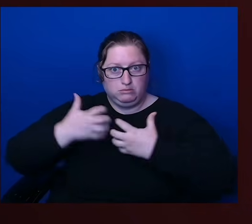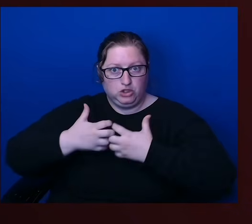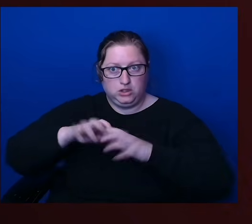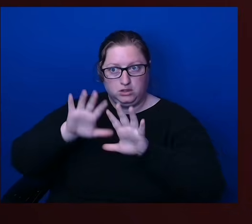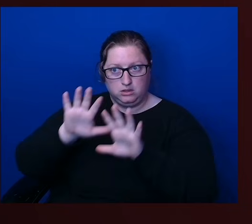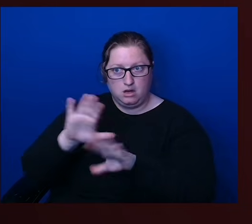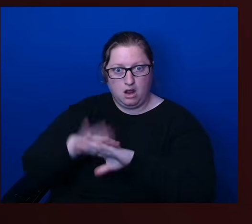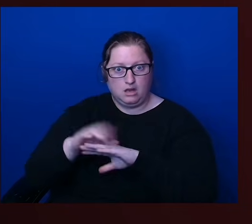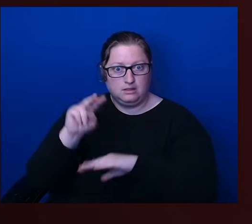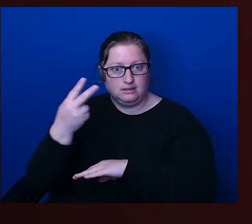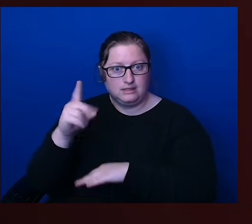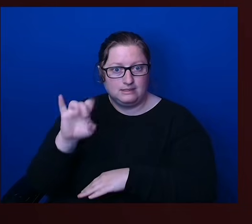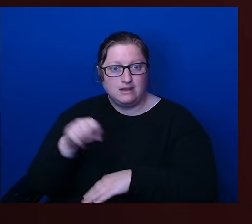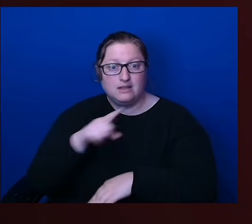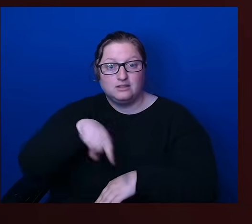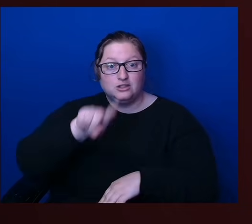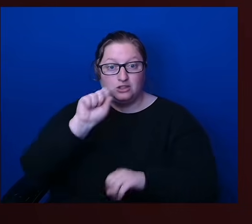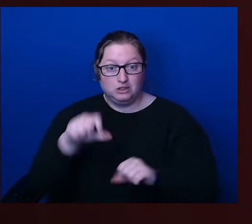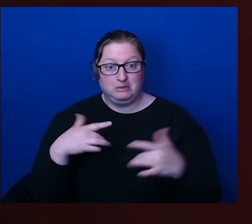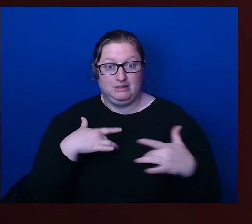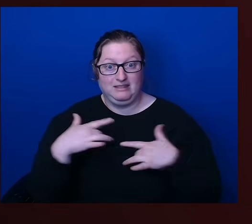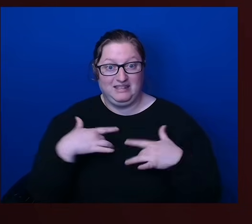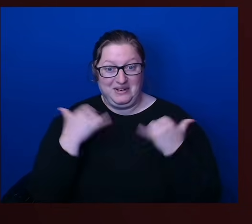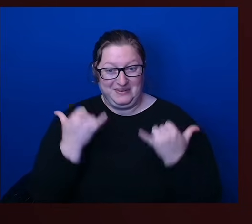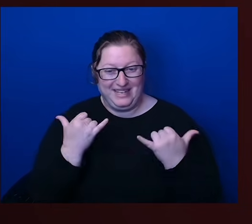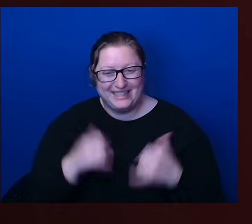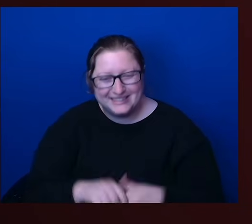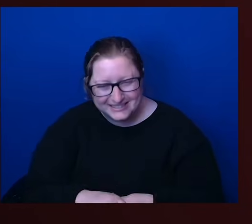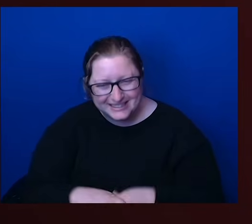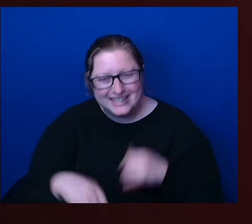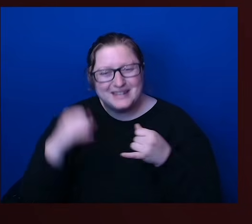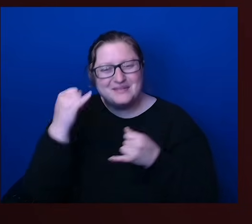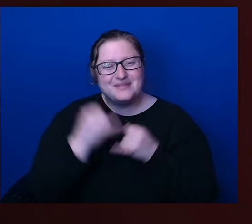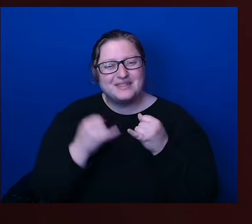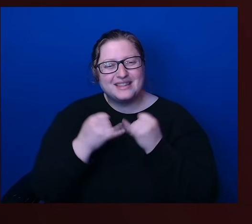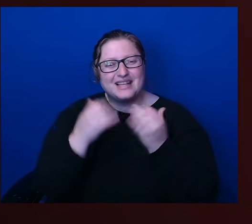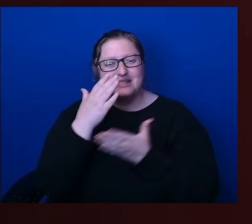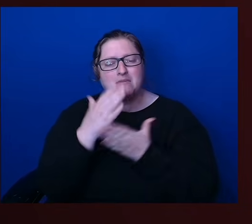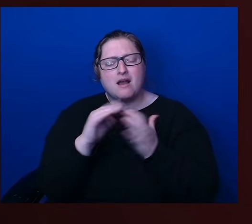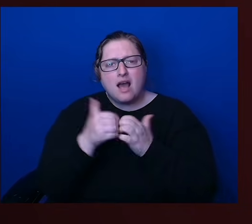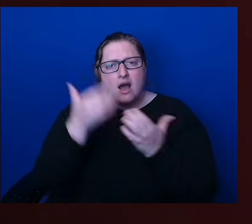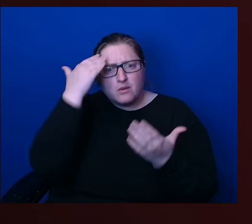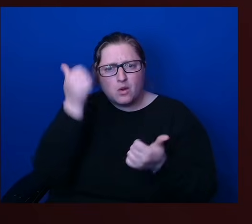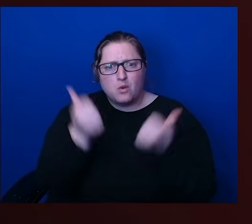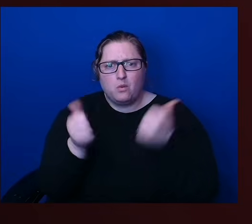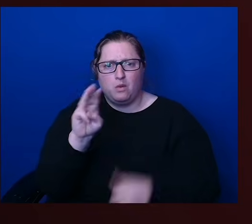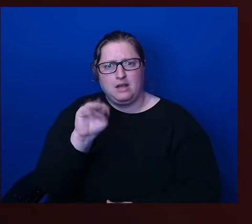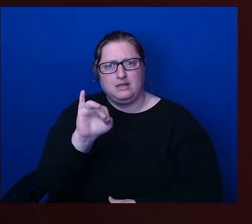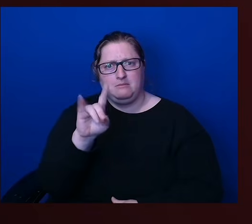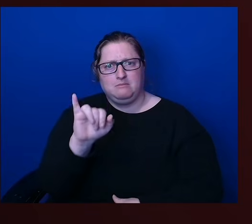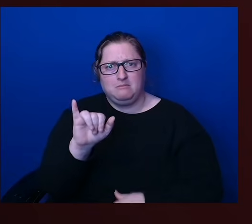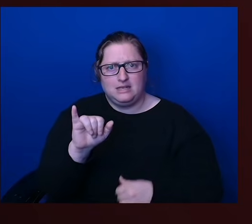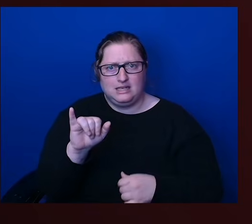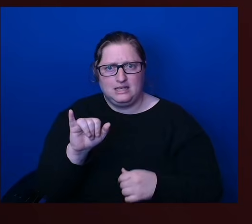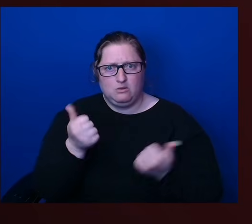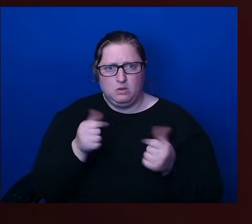I'll put that out. Now, last piece, how does it know which mini device to try out? I'm going to give you back a list of